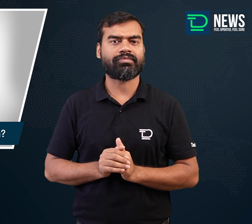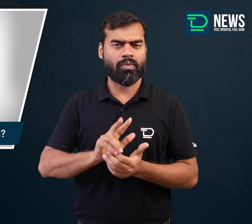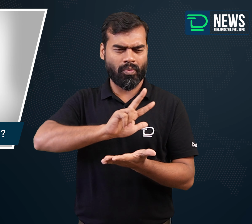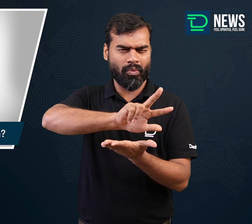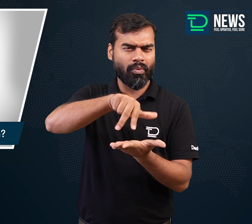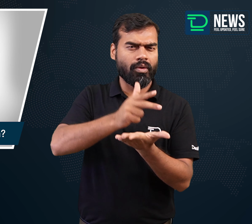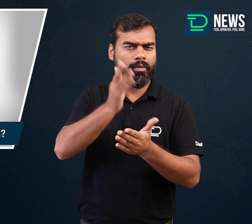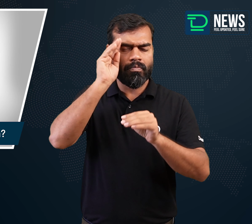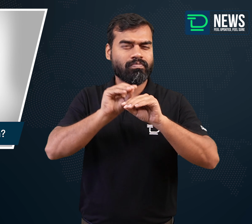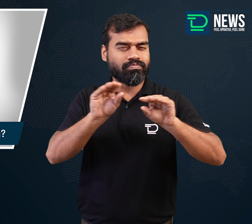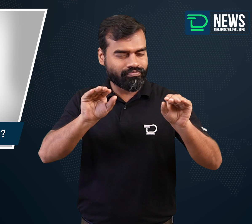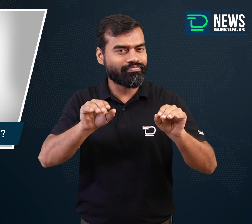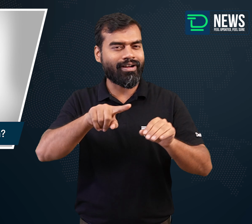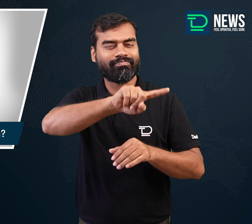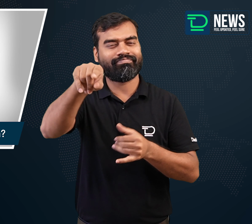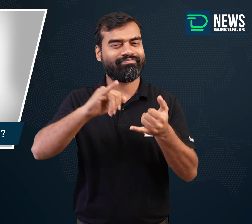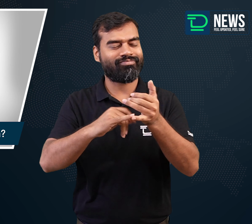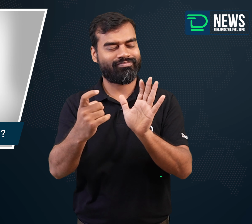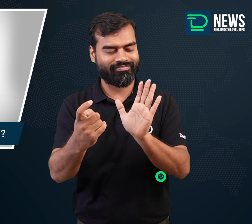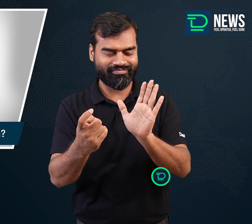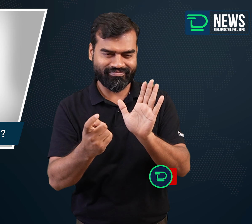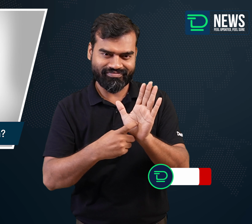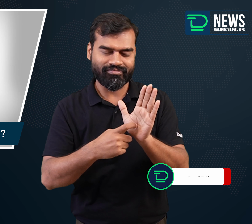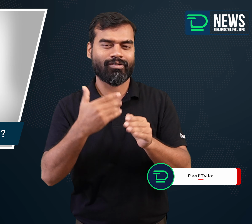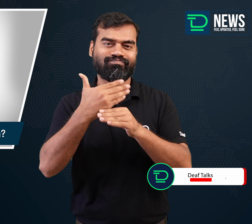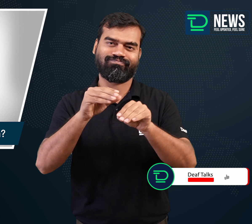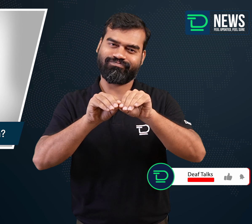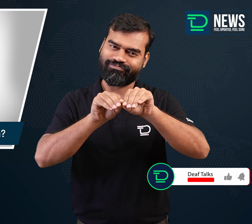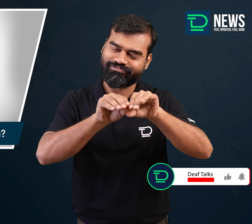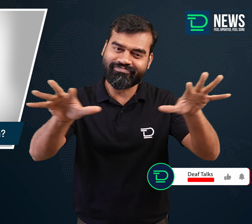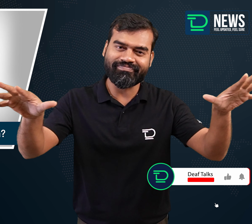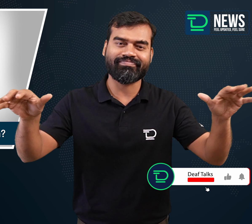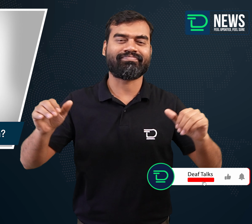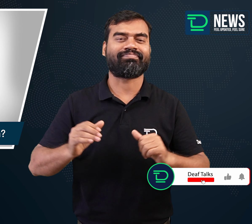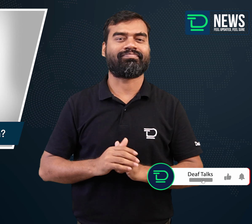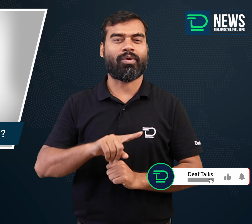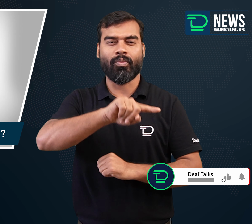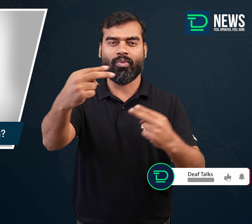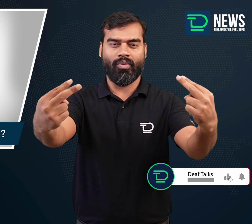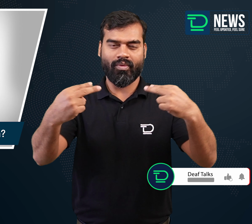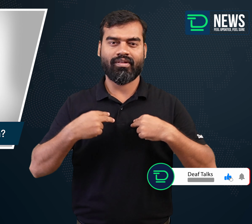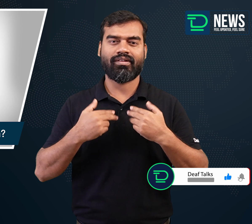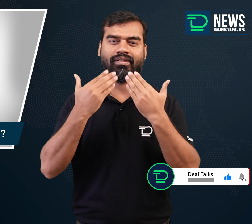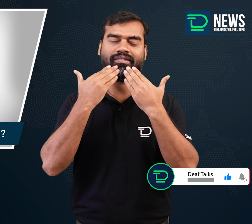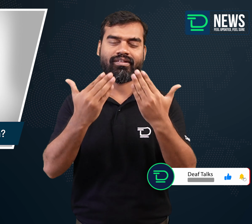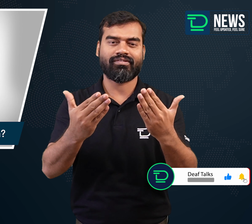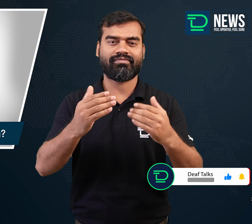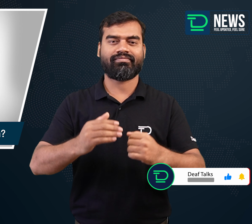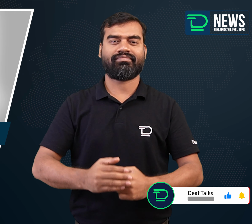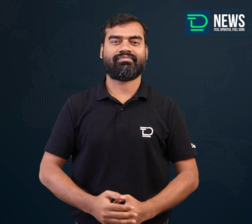Subscribe to Deaf Talks, and thanks for watching.